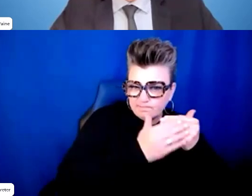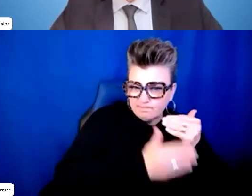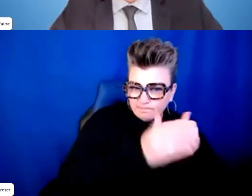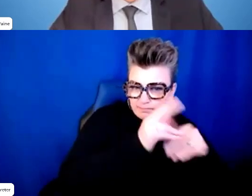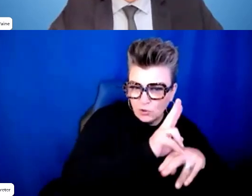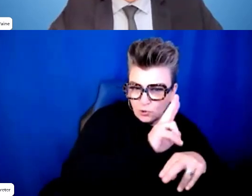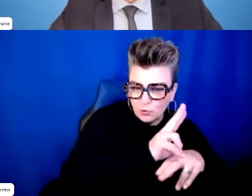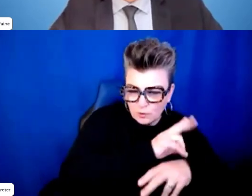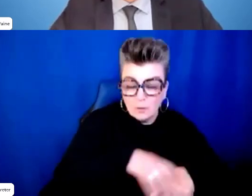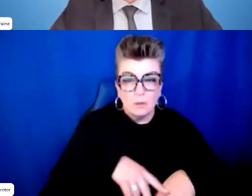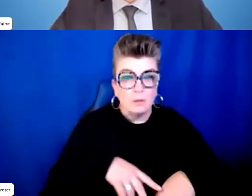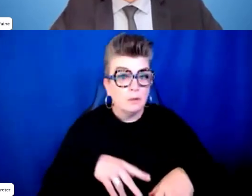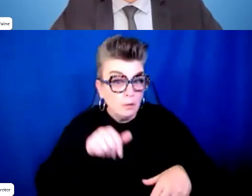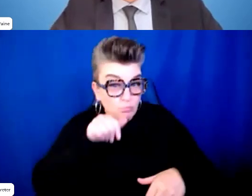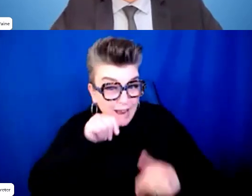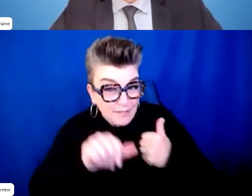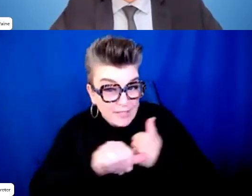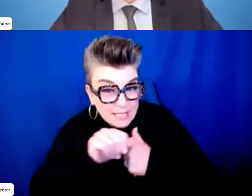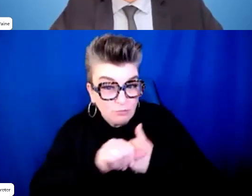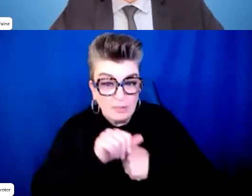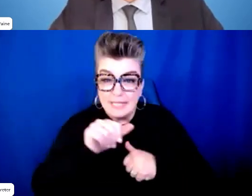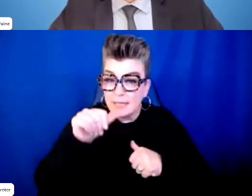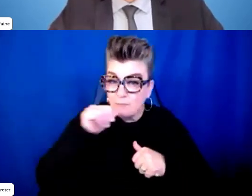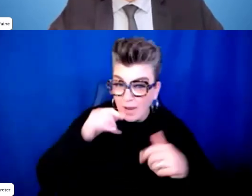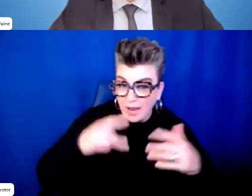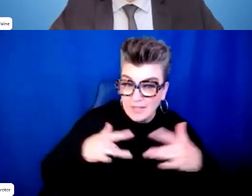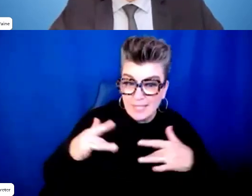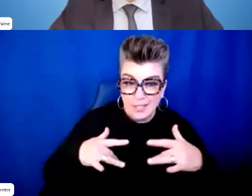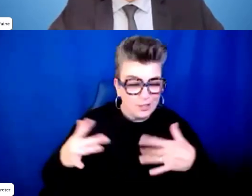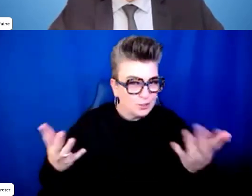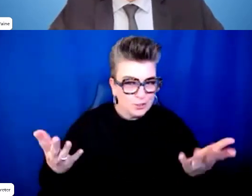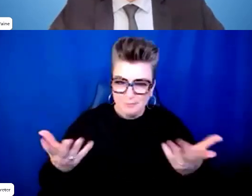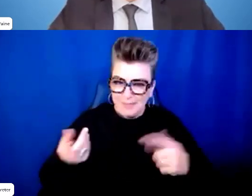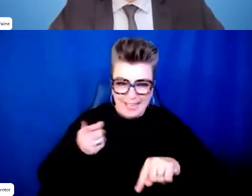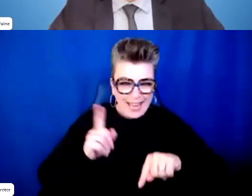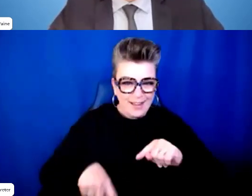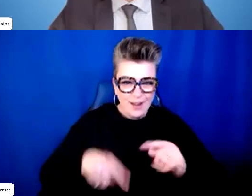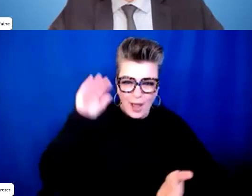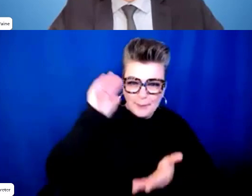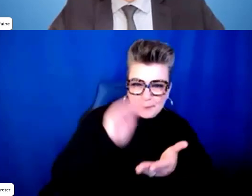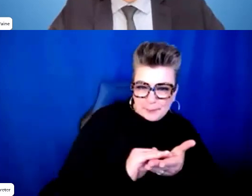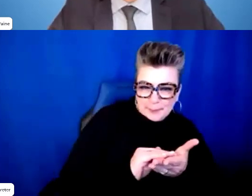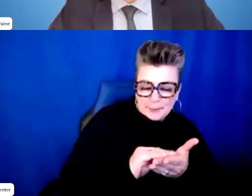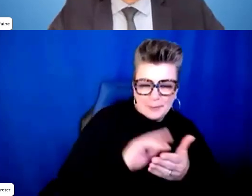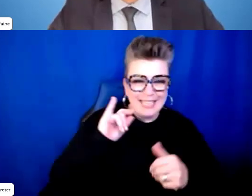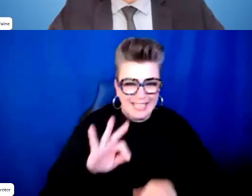risks or privacy concerns that really can't be mitigated by, you know, applying sort of relevant de-identification